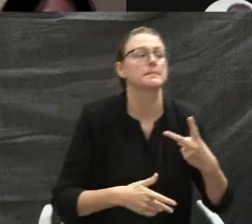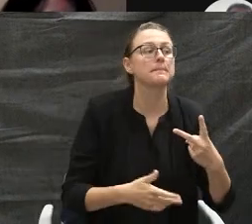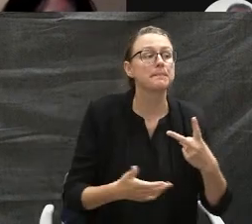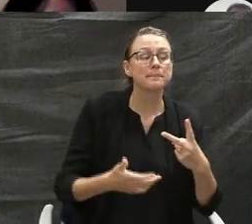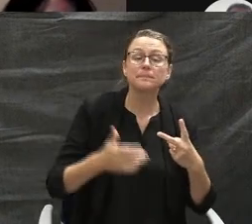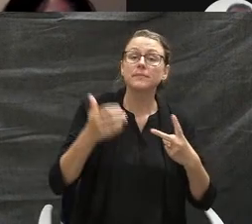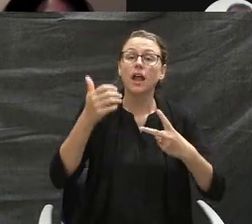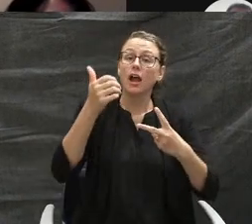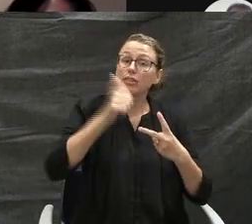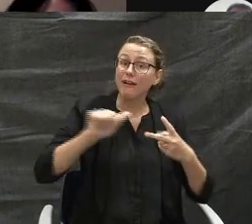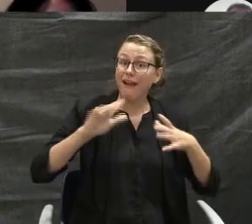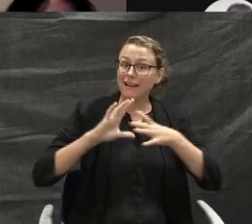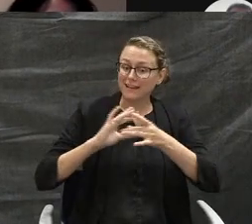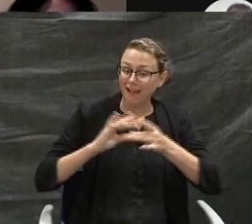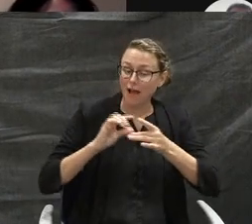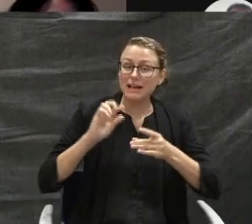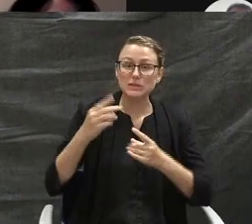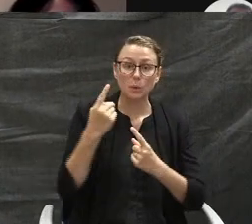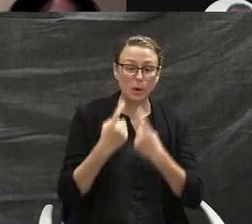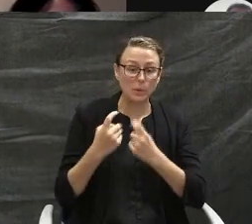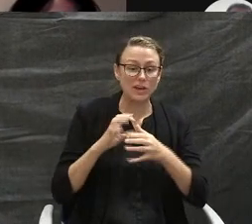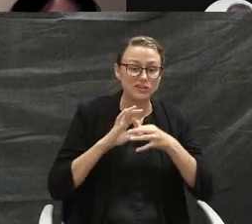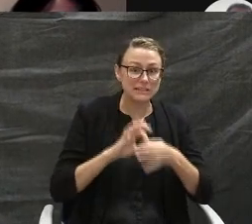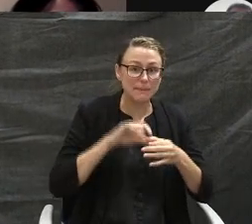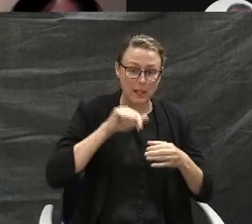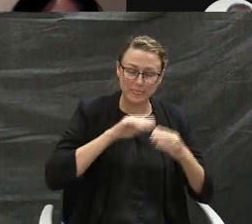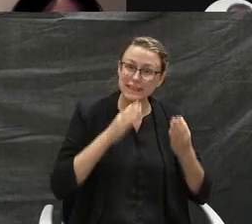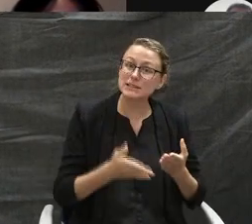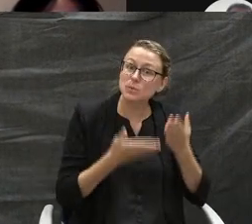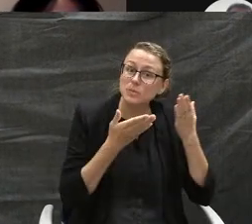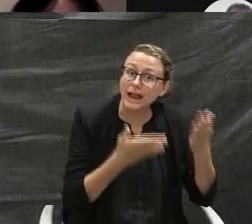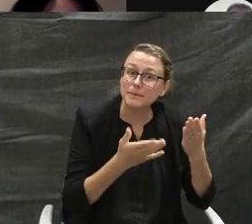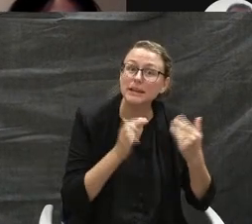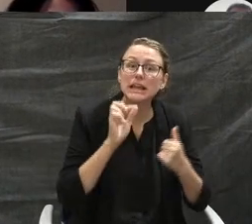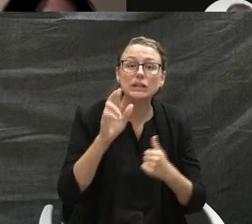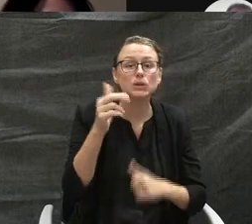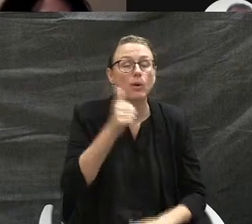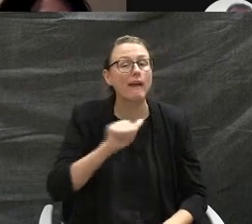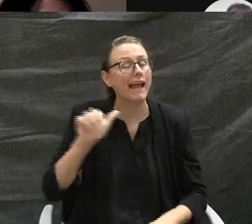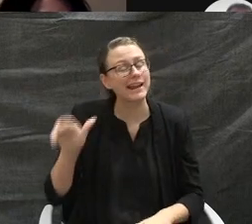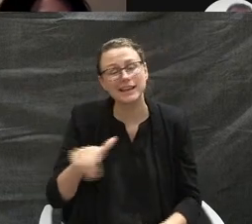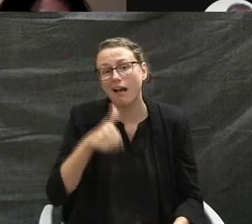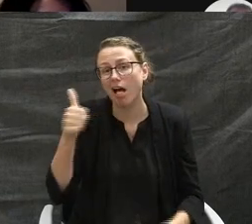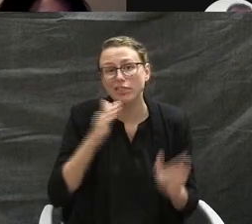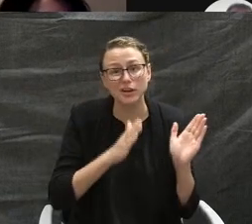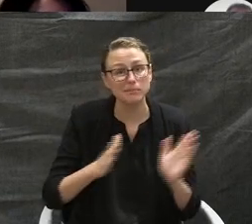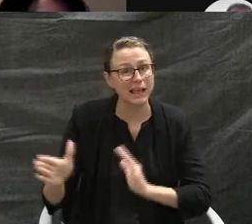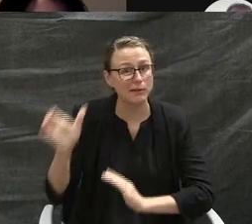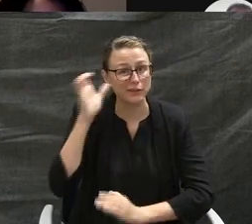questions around the recommendation or any other plan that we heard this evening?